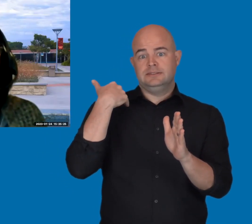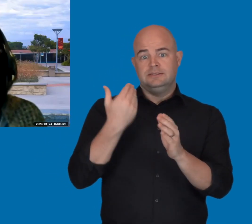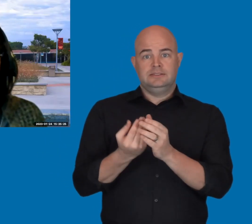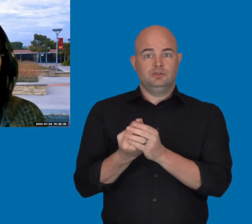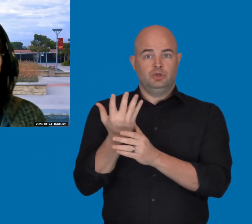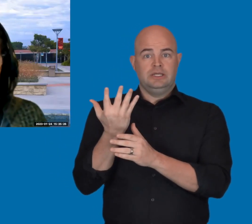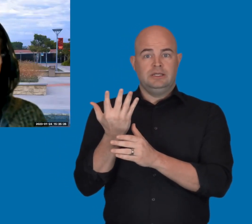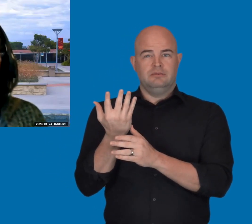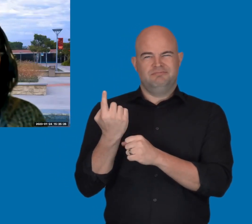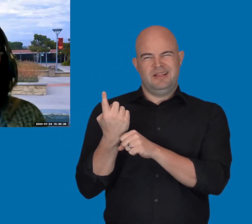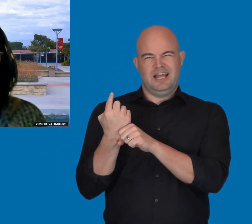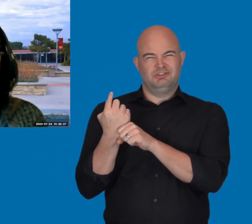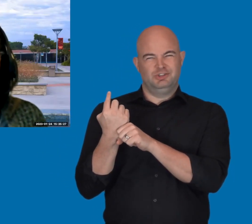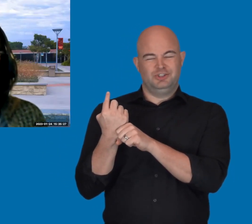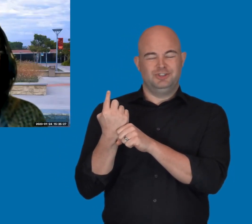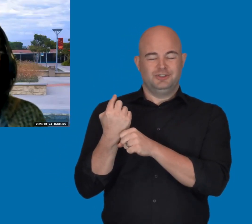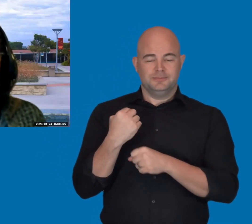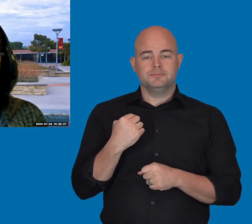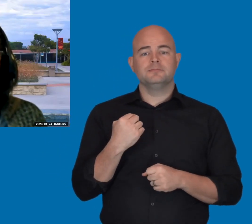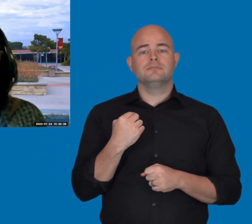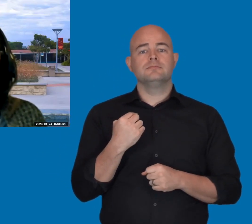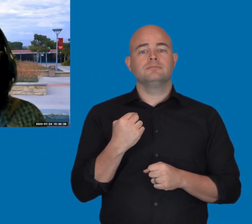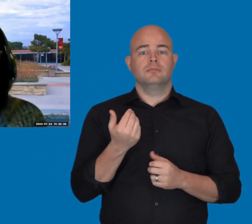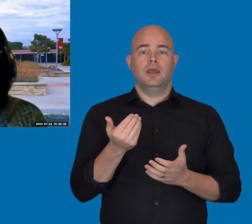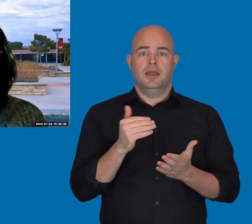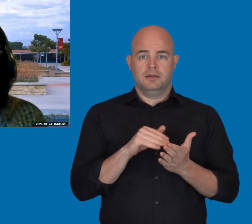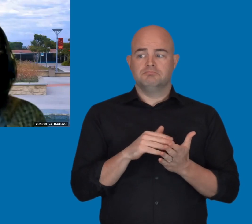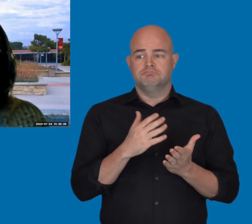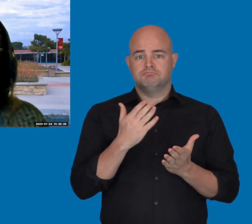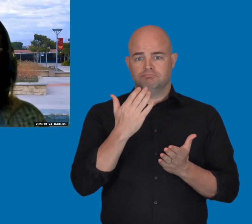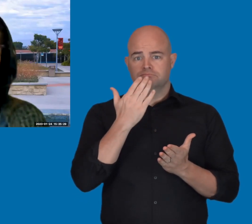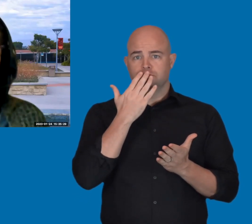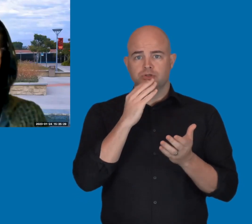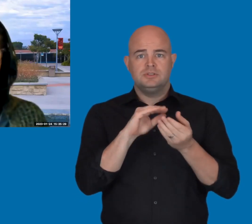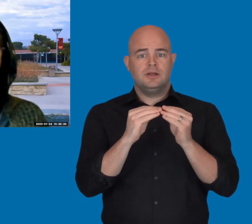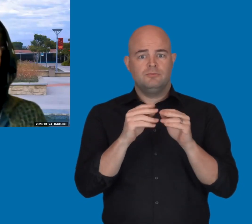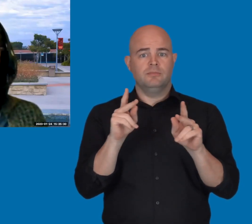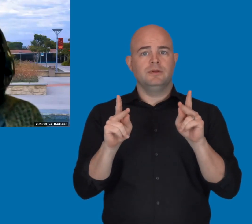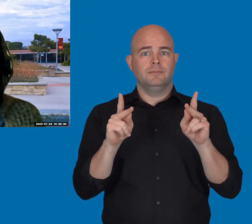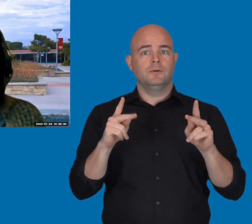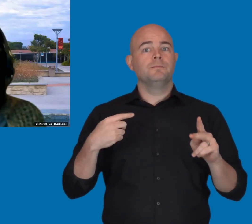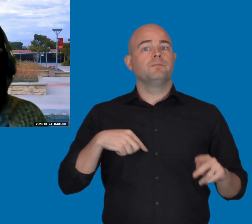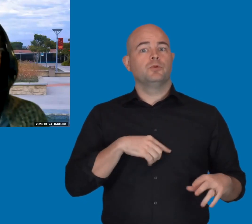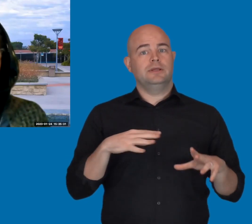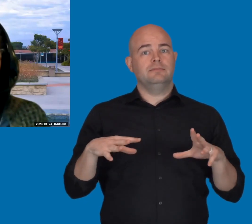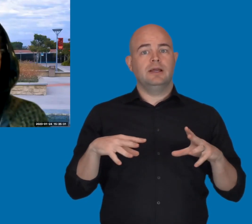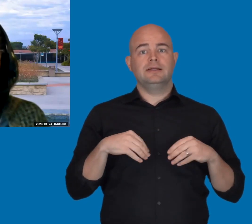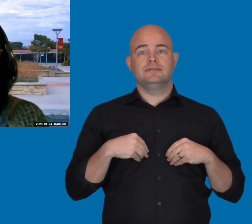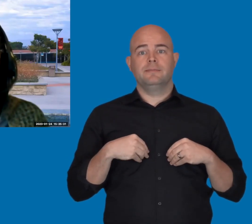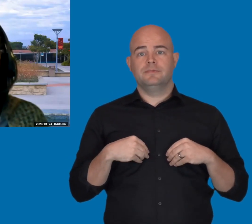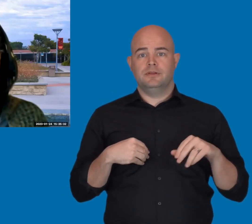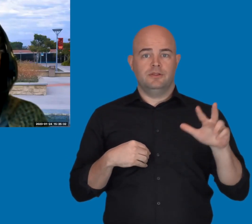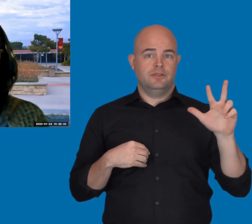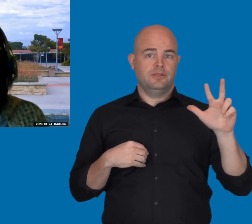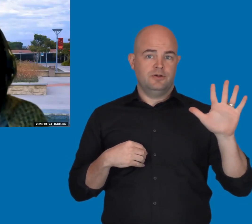when they teach a class, you know, most colleges want to retain a lot of freedom for faculty in how they implement